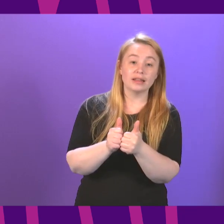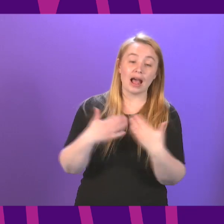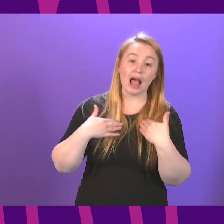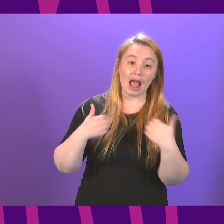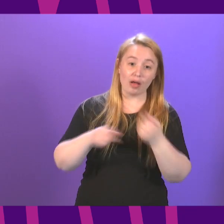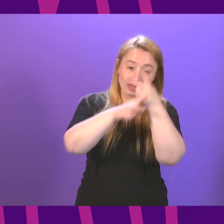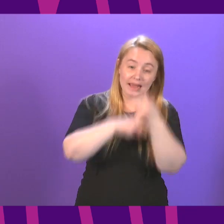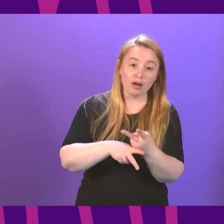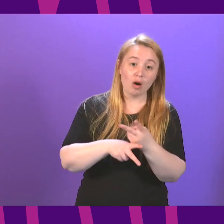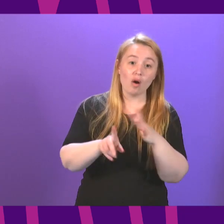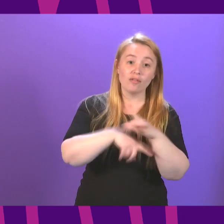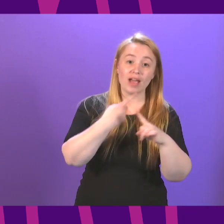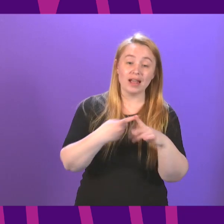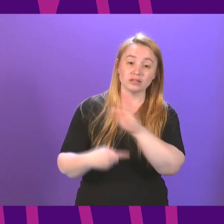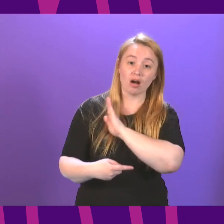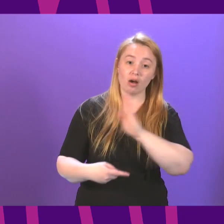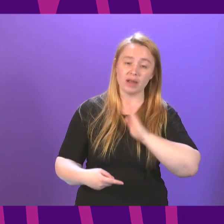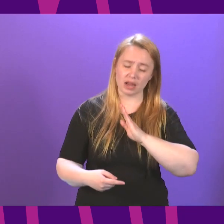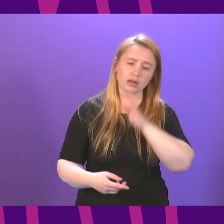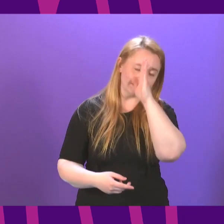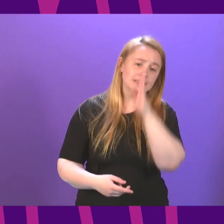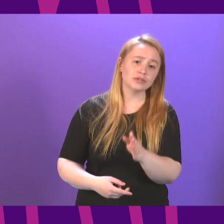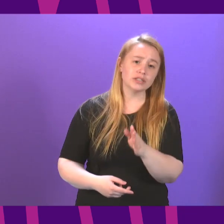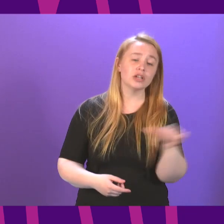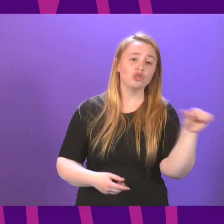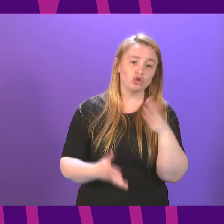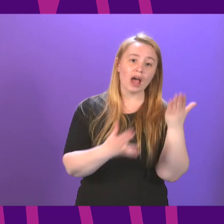of veterans extremely seriously. Veterans should have access to healthcare in the same